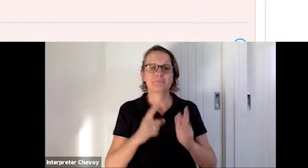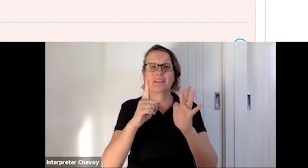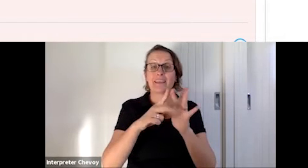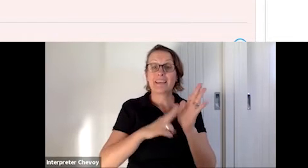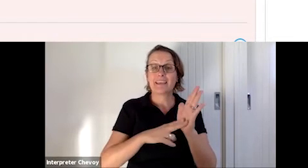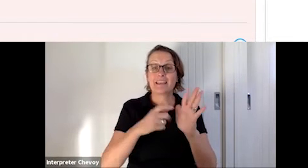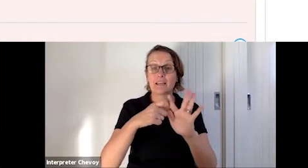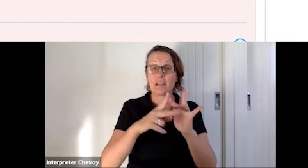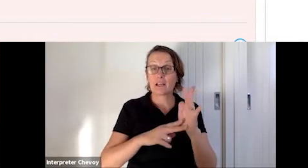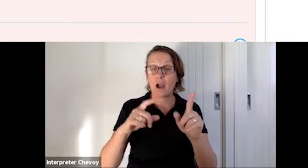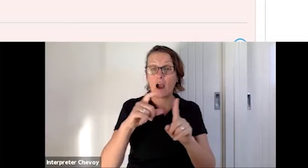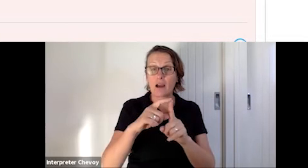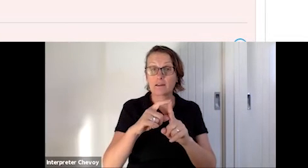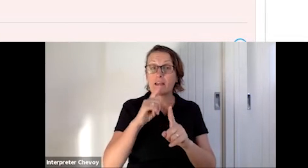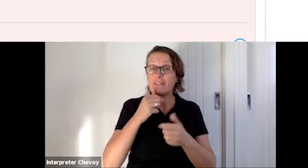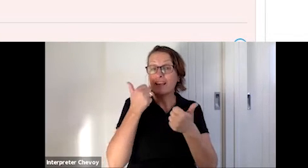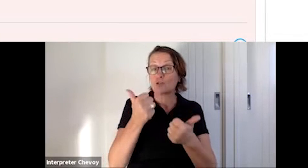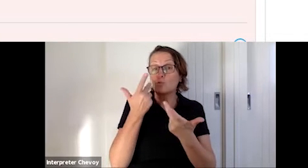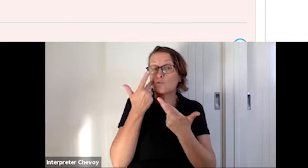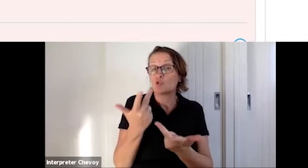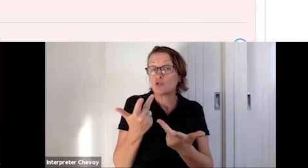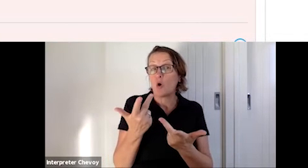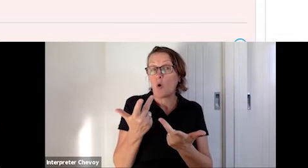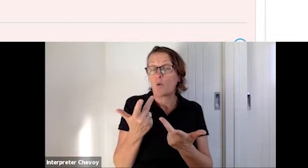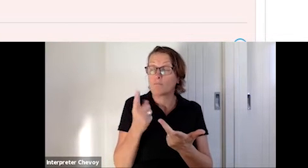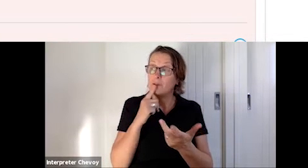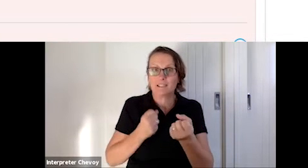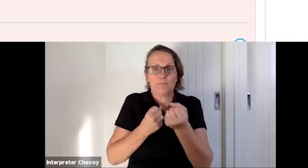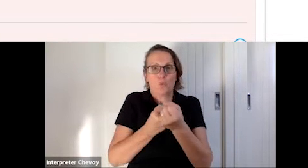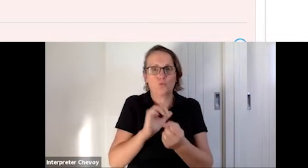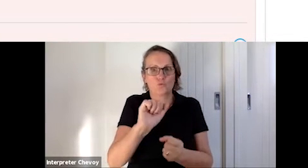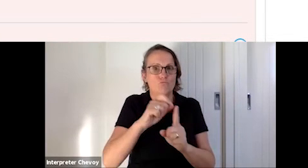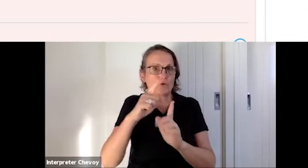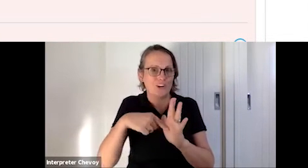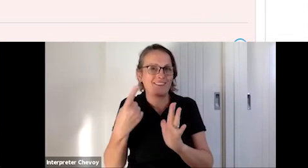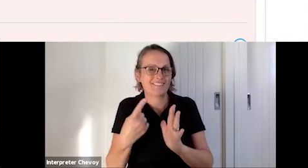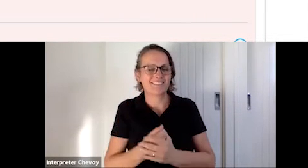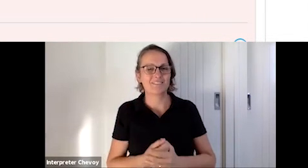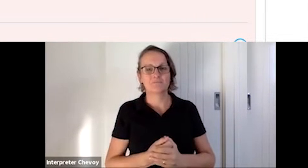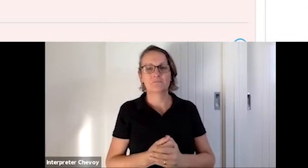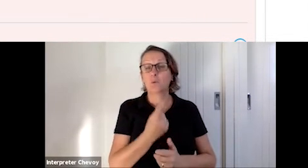often quite a good thing to show support for your project. So it even could be, you know,